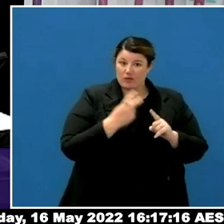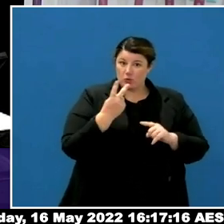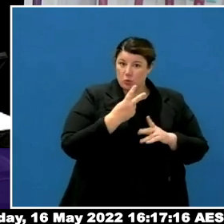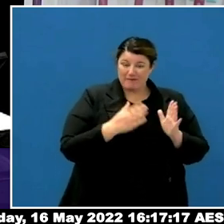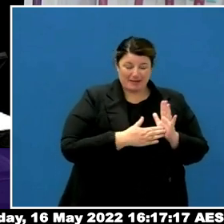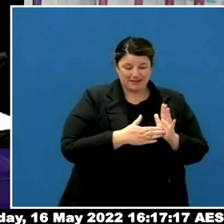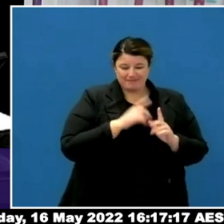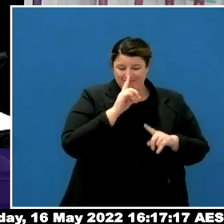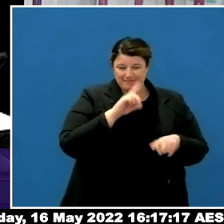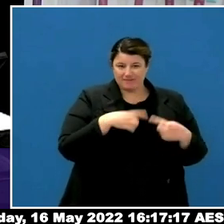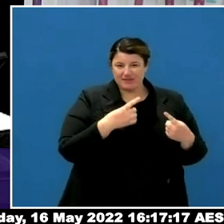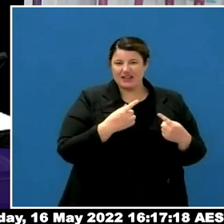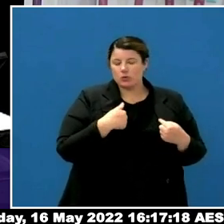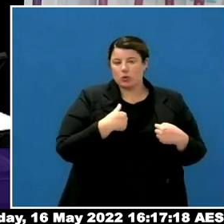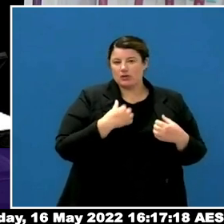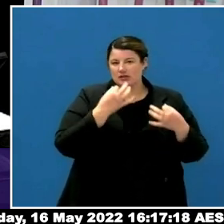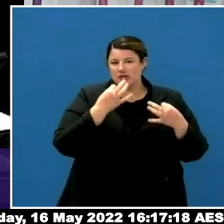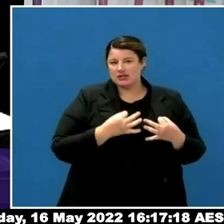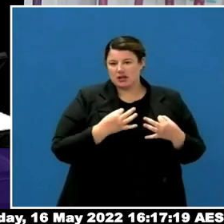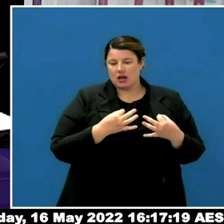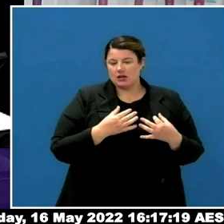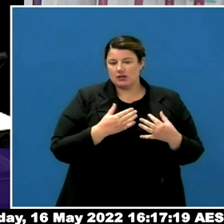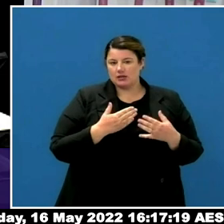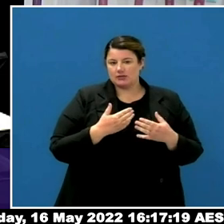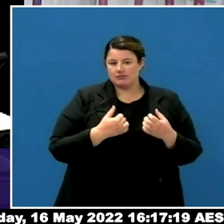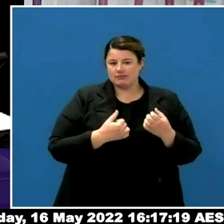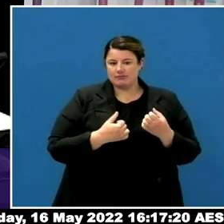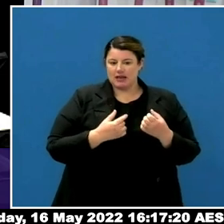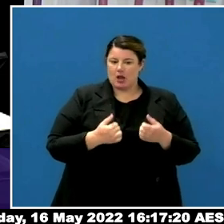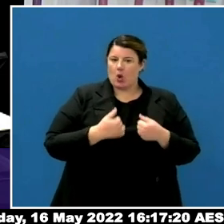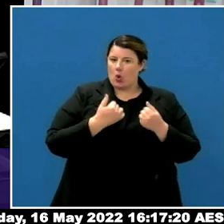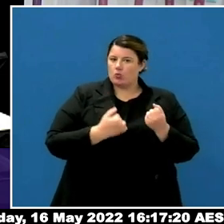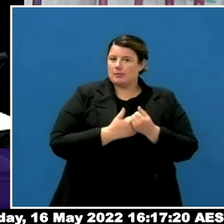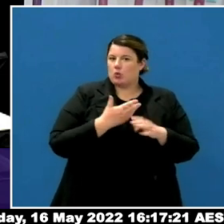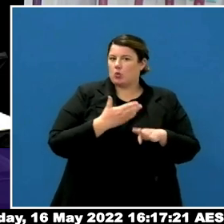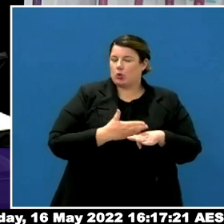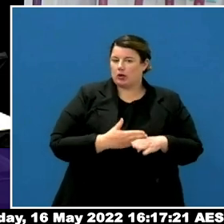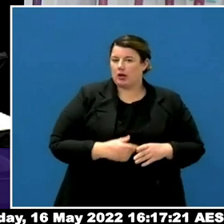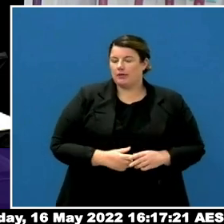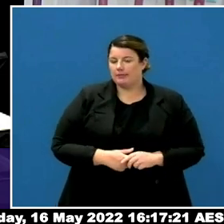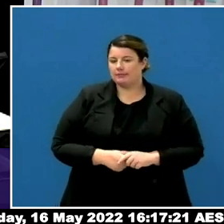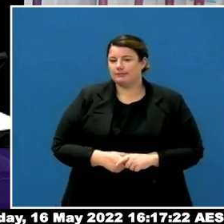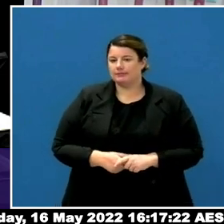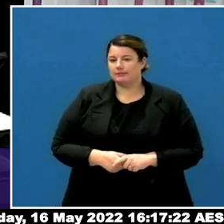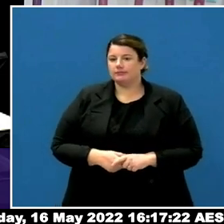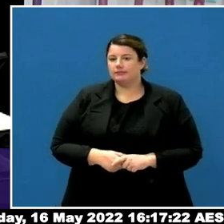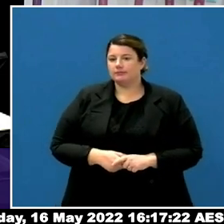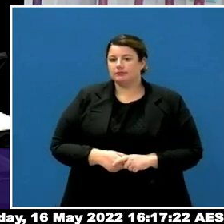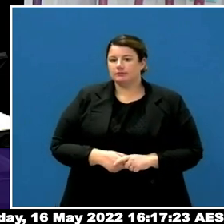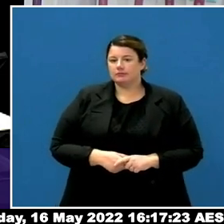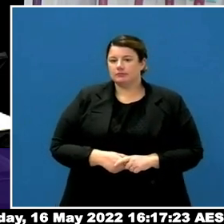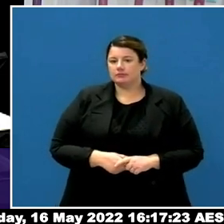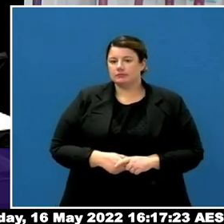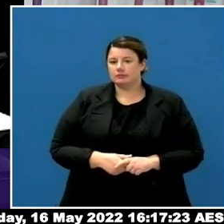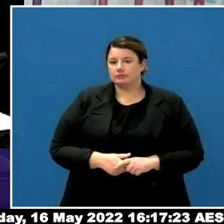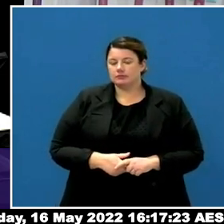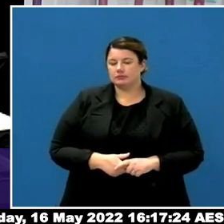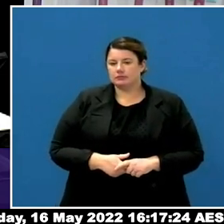Coordinator. CHAIR: In that paragraph you added in parentheses: "Who was not the Support Coordinator, who was not part of Afford."